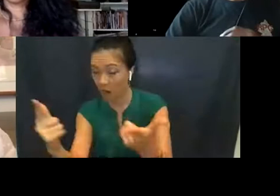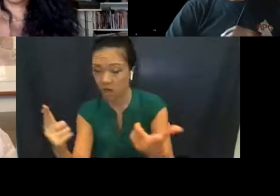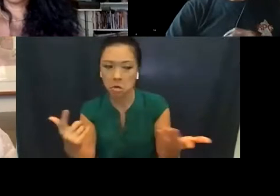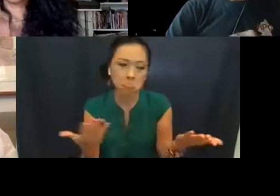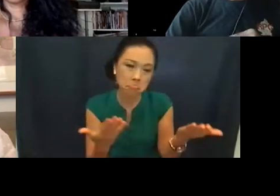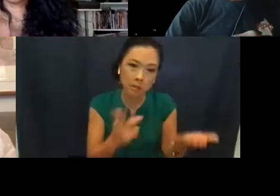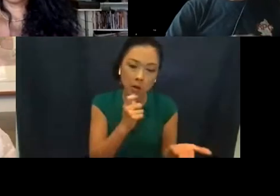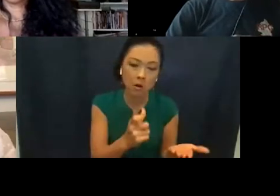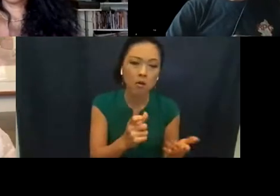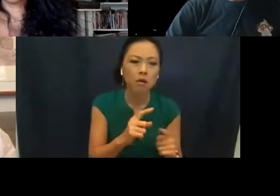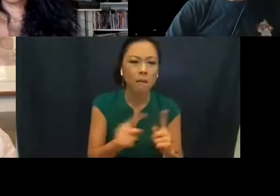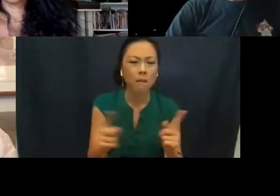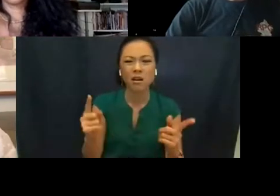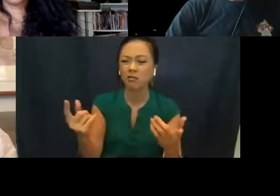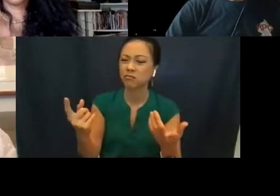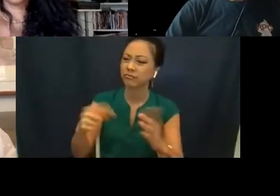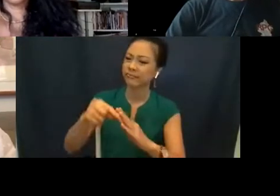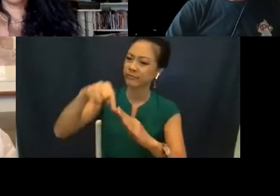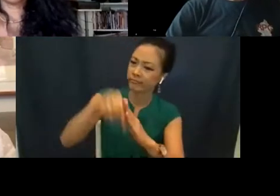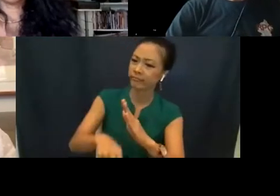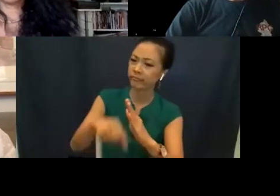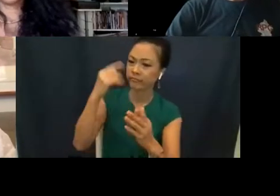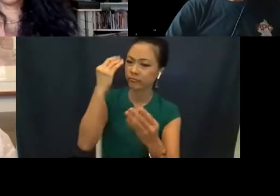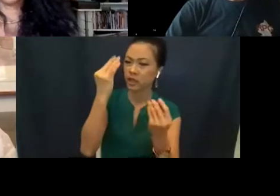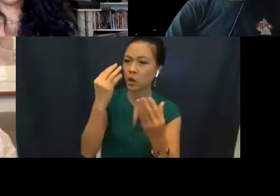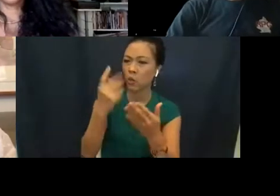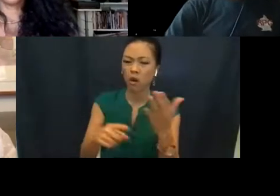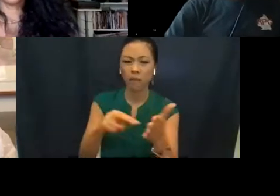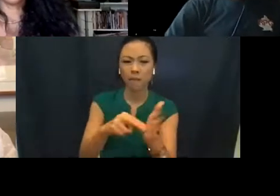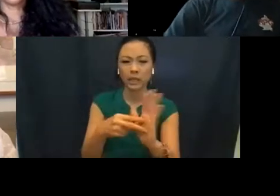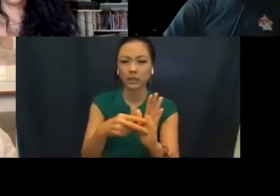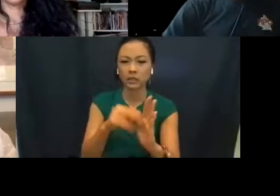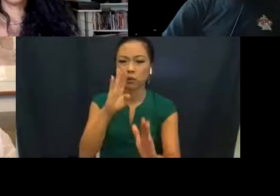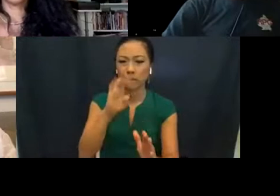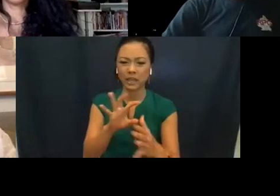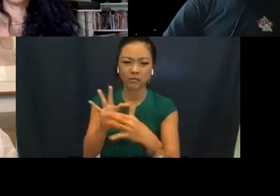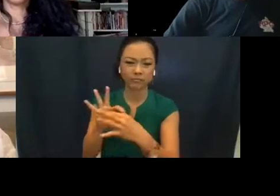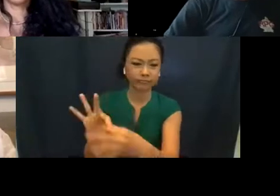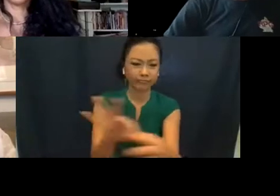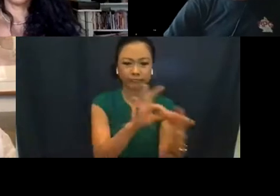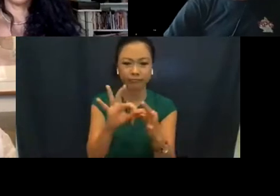to be in community right now and what it means to be in support of our communities right